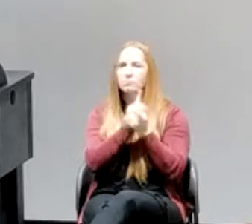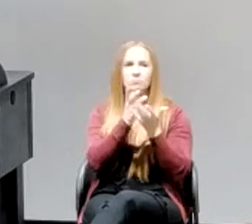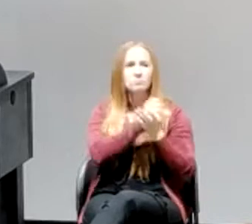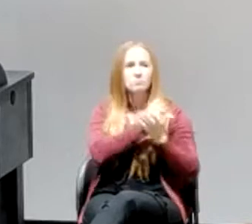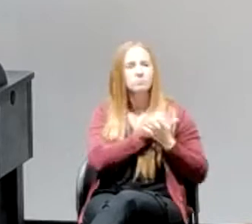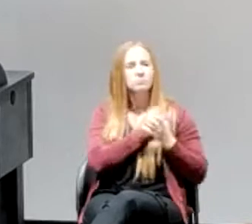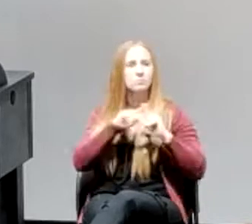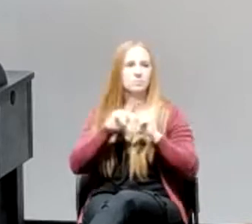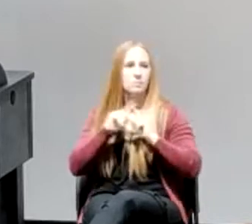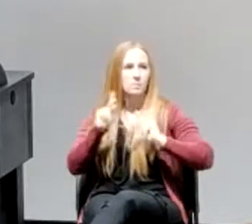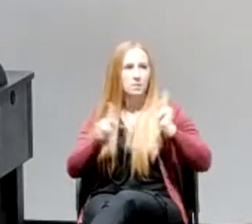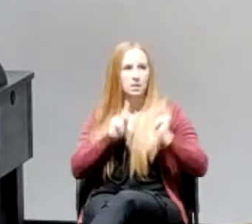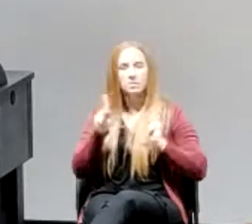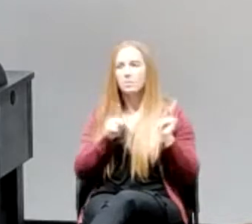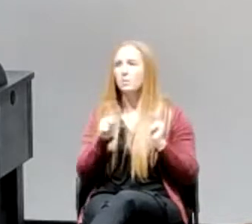make the case.